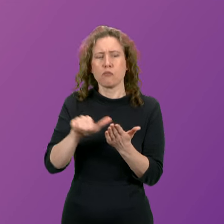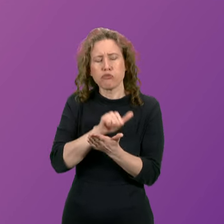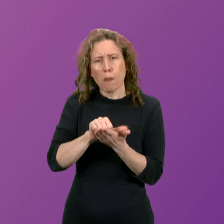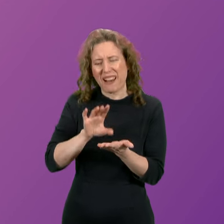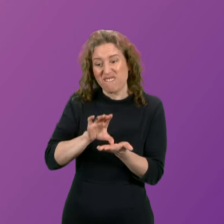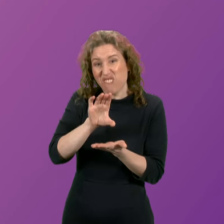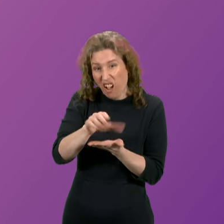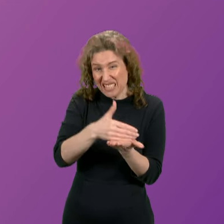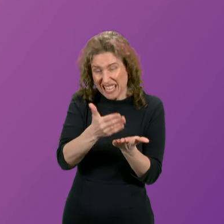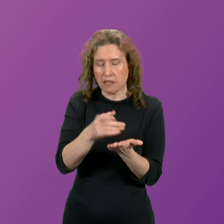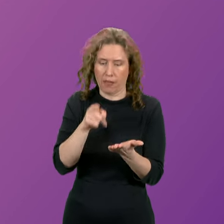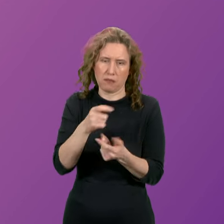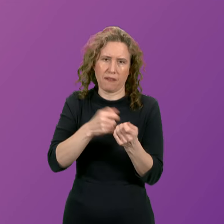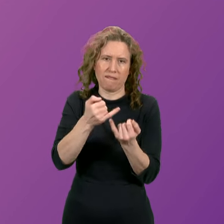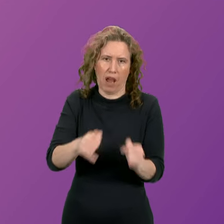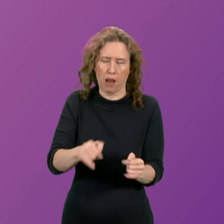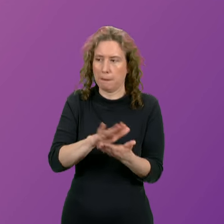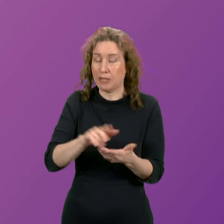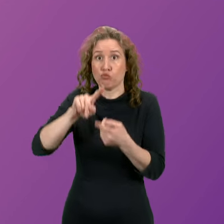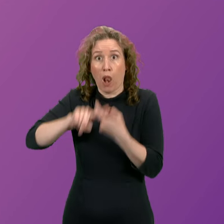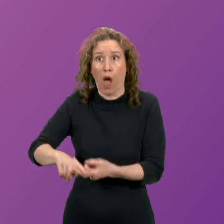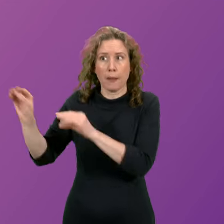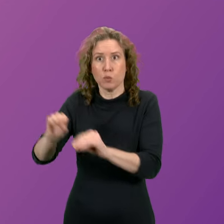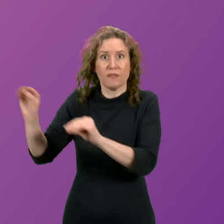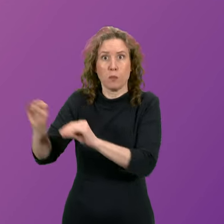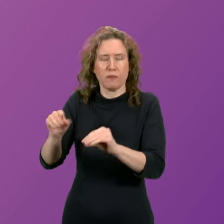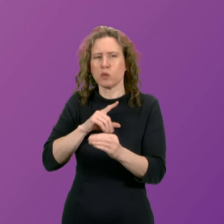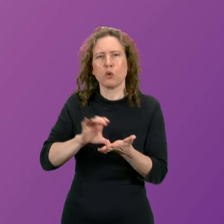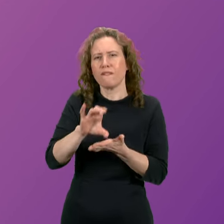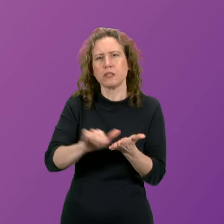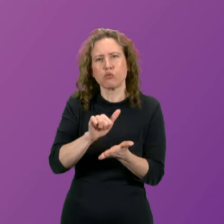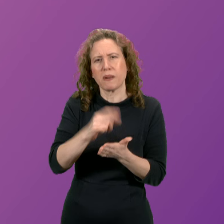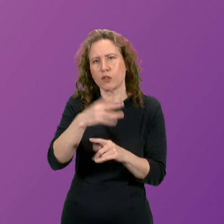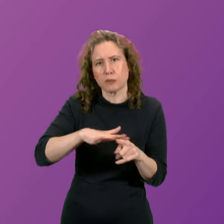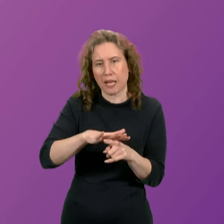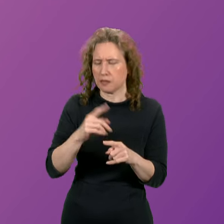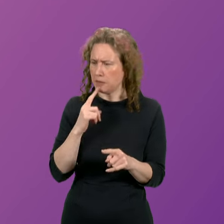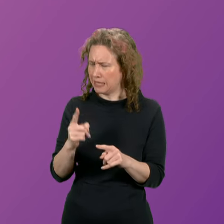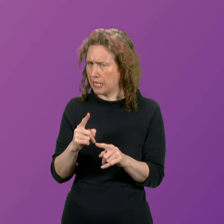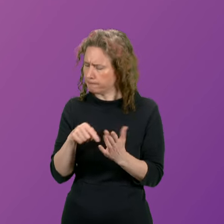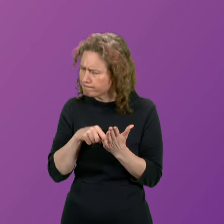that has led to an increasing overreliance on immigration.” It went on to say that it has “had no indication in ... discussion